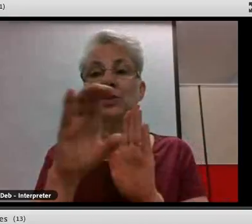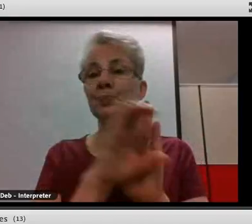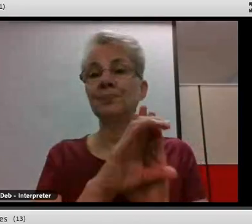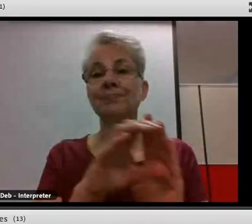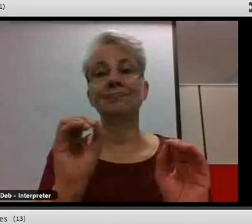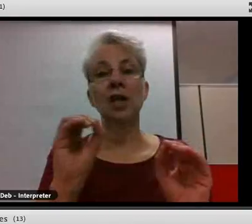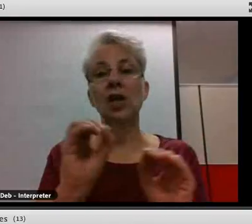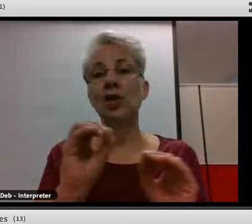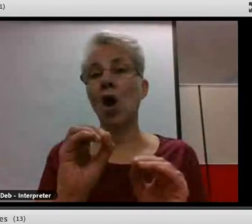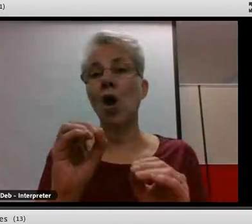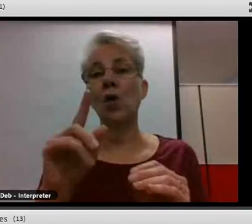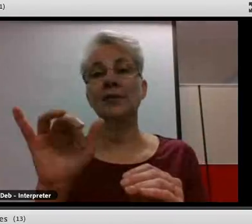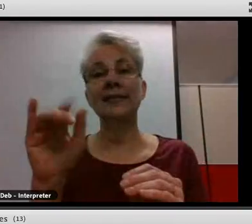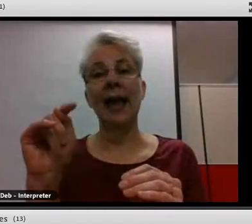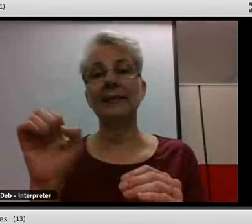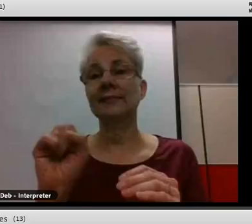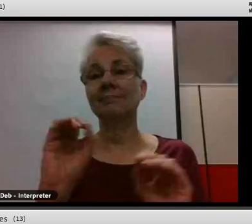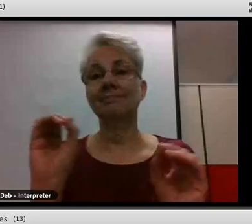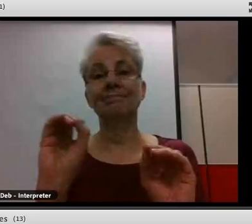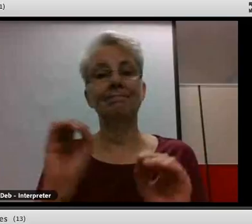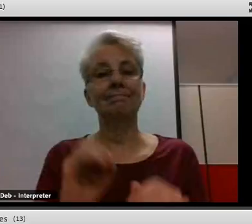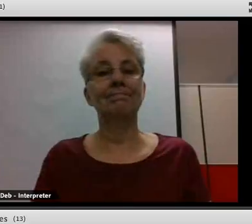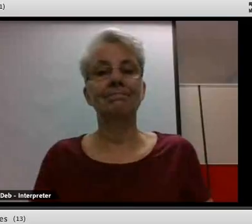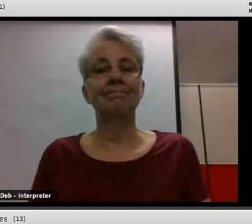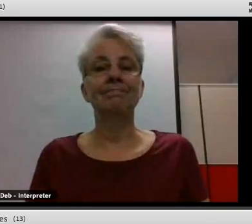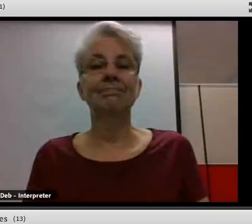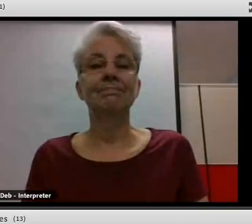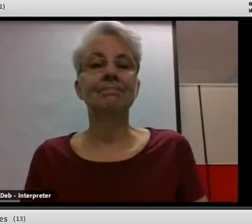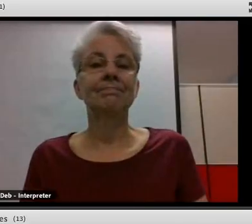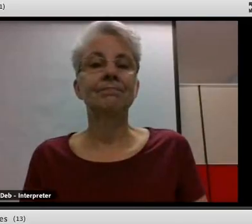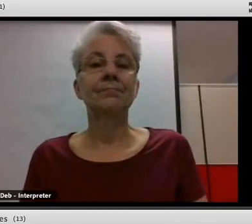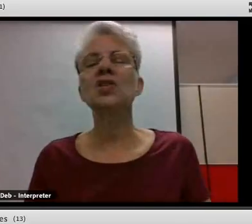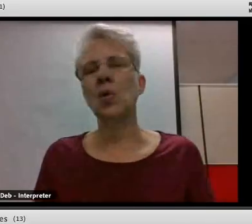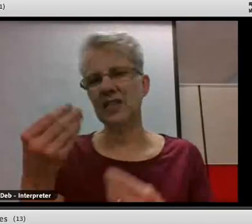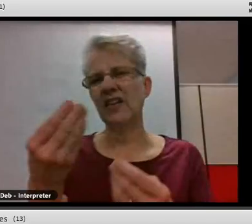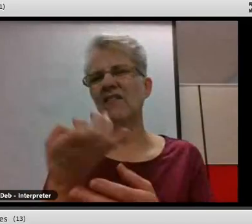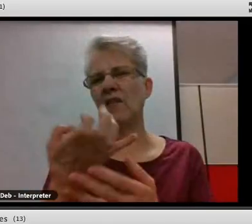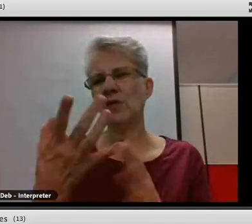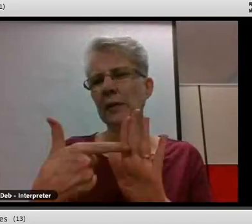So this is the W3C Web Accessibility Initiative,